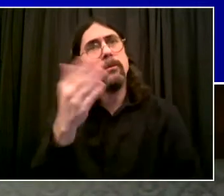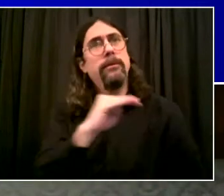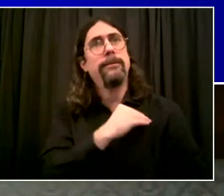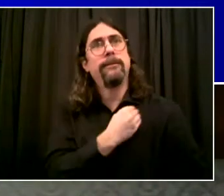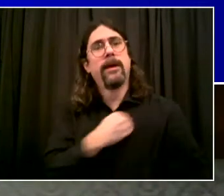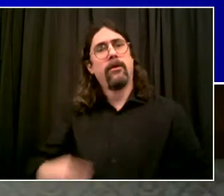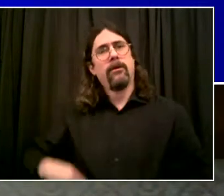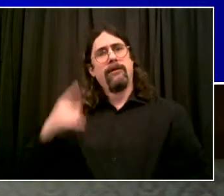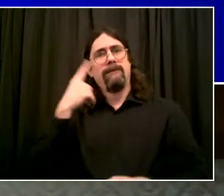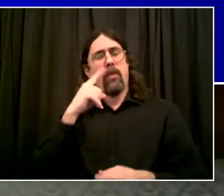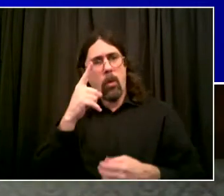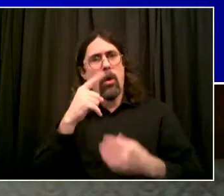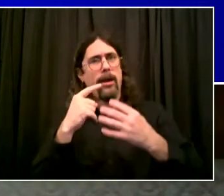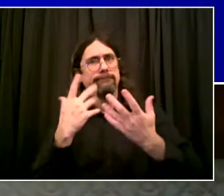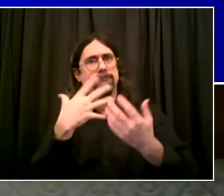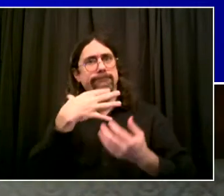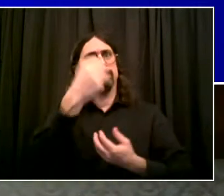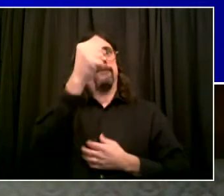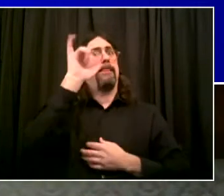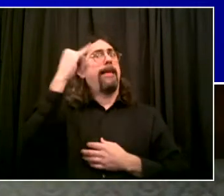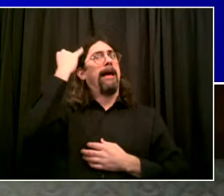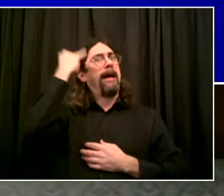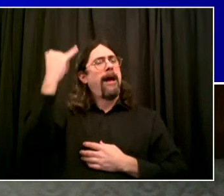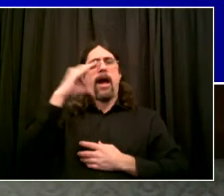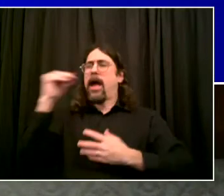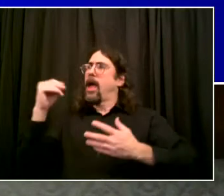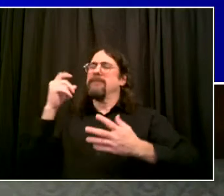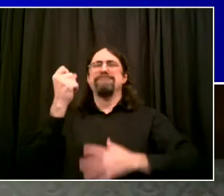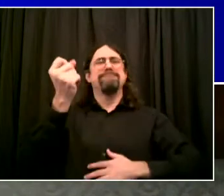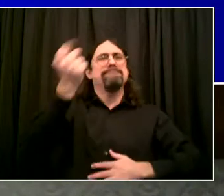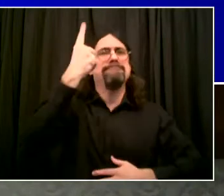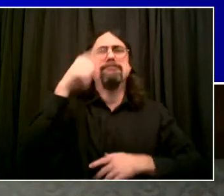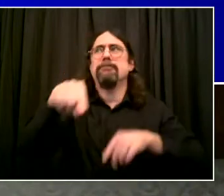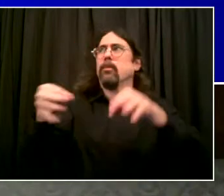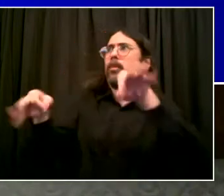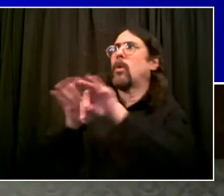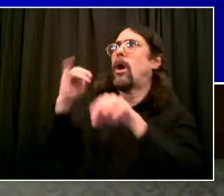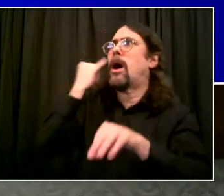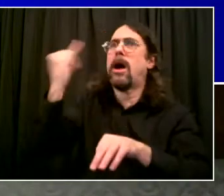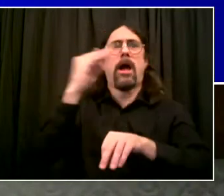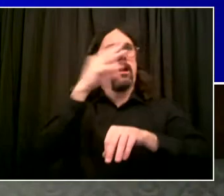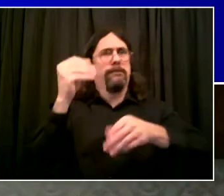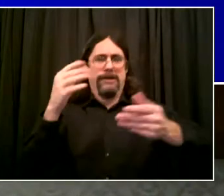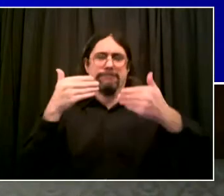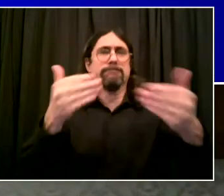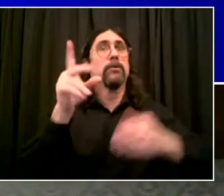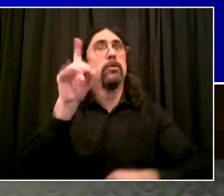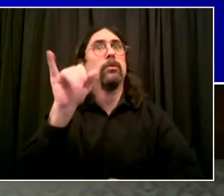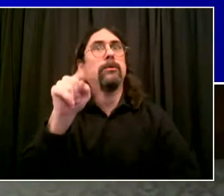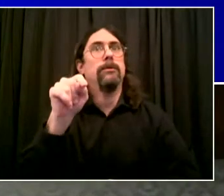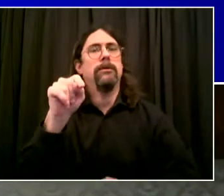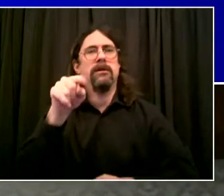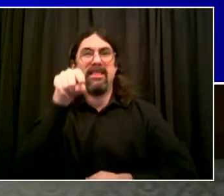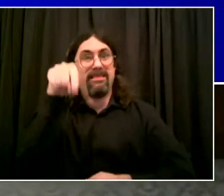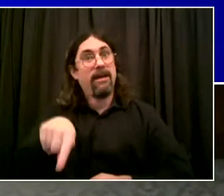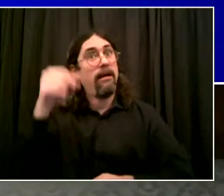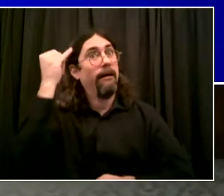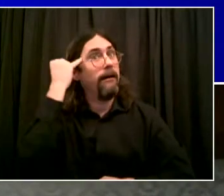POLICE DEPARTMENT. BUT WE MUST WALK DOWN N ETH ROAD TOGETHER TO BE SUCCESSFUL FOR A SAFER AND FAIRER CITY. THANK YOU FOR